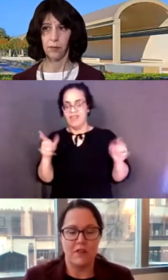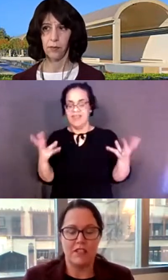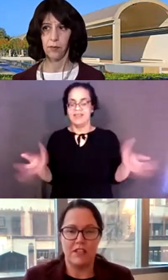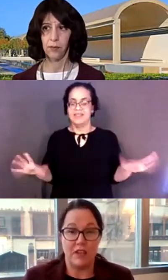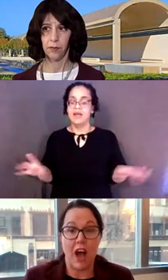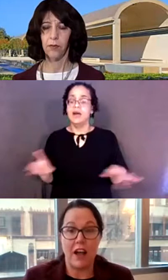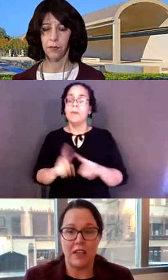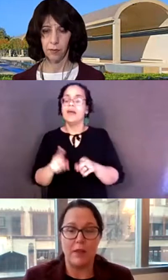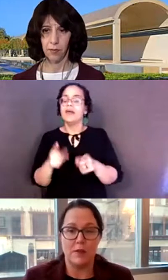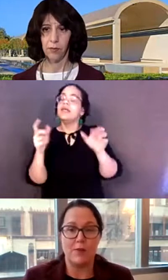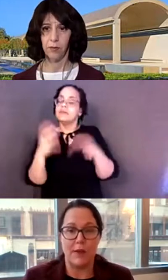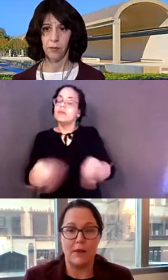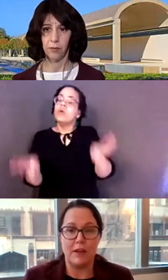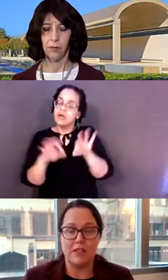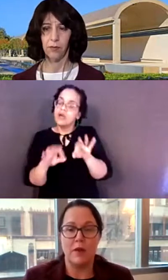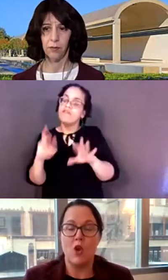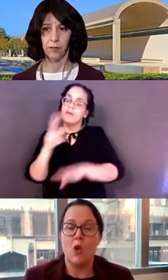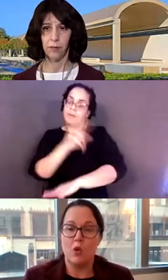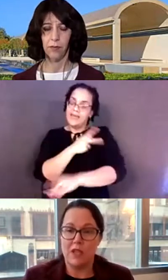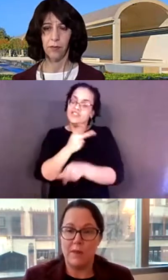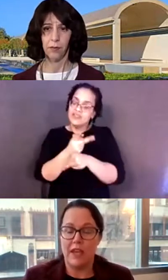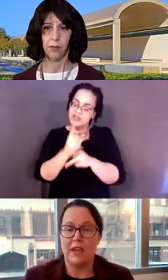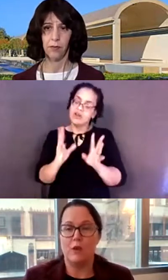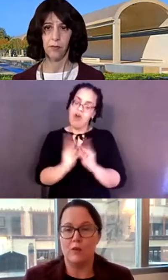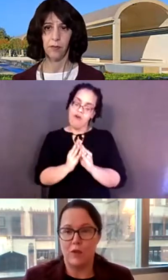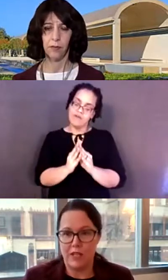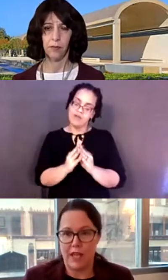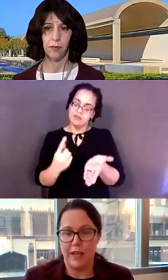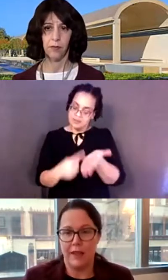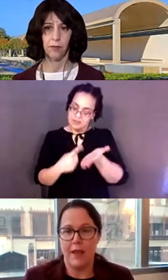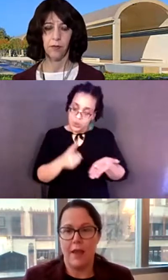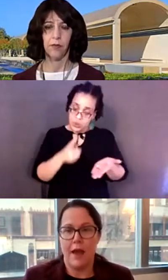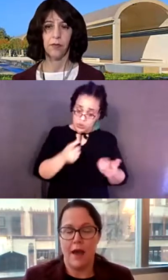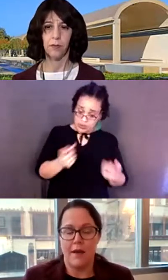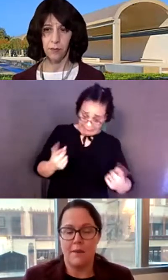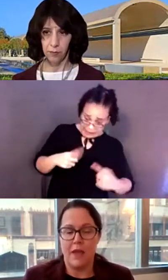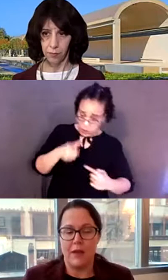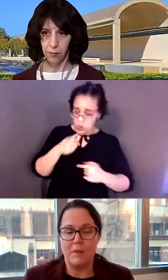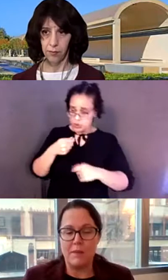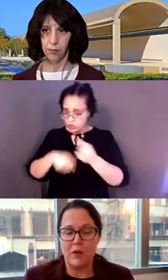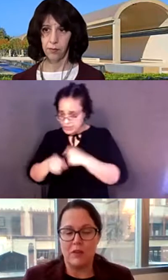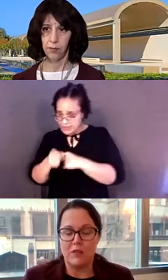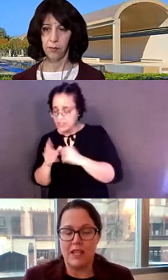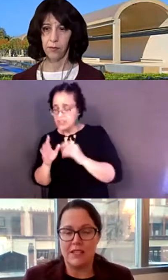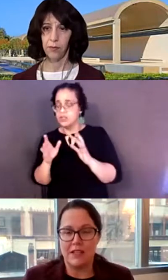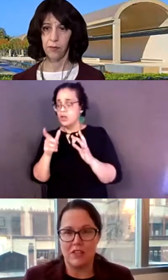to be talking about those parameters, about who's coming in, who's rotating,